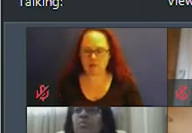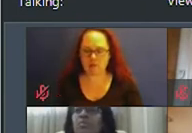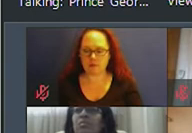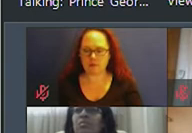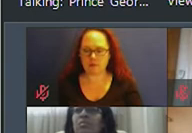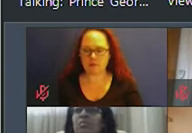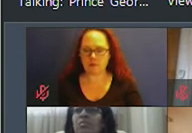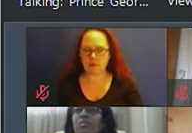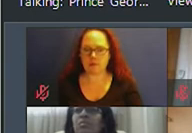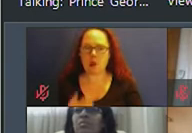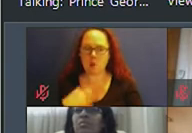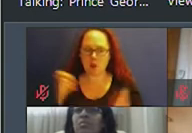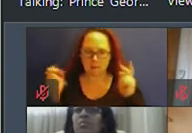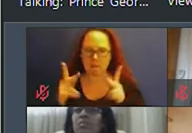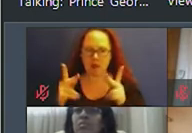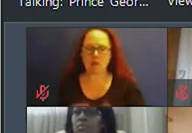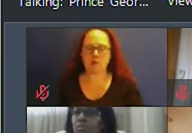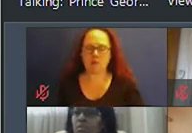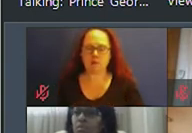Welcome back. McKayla Mays.